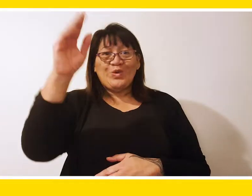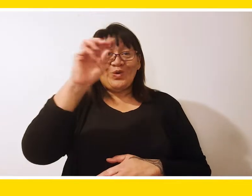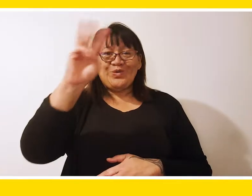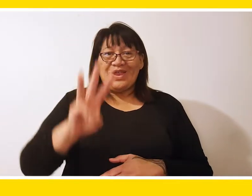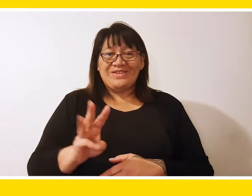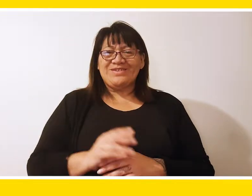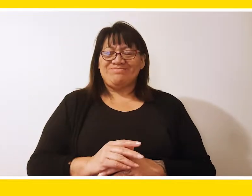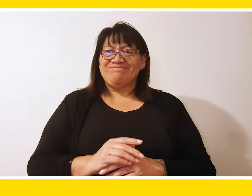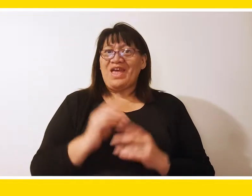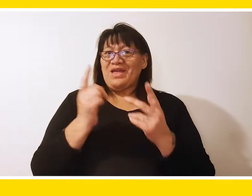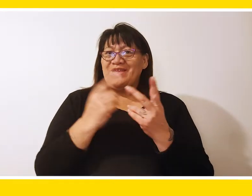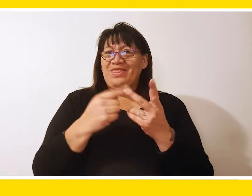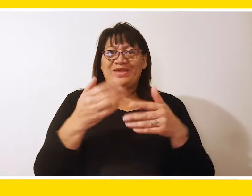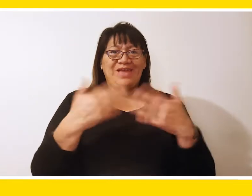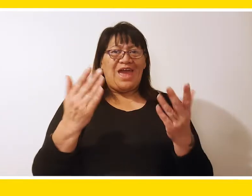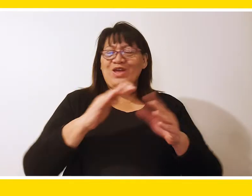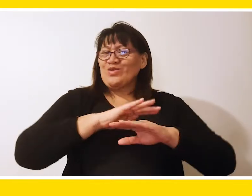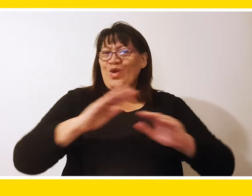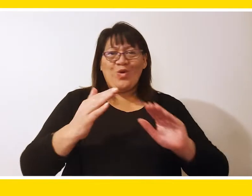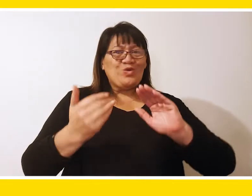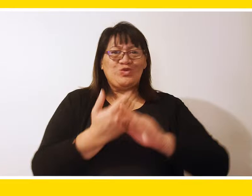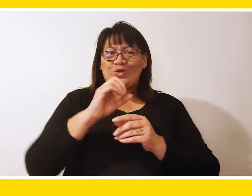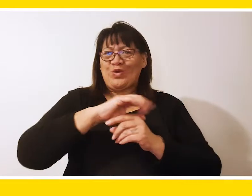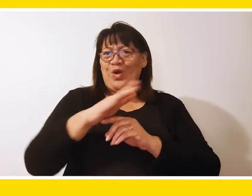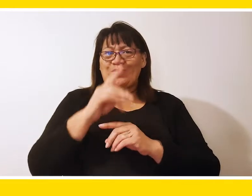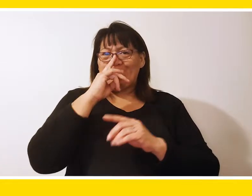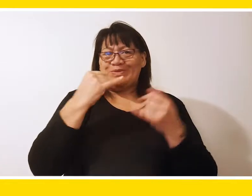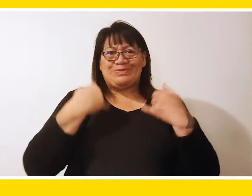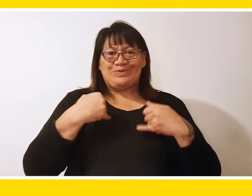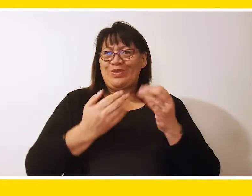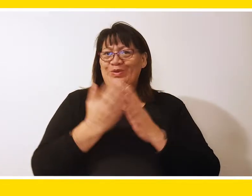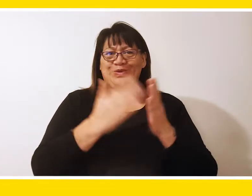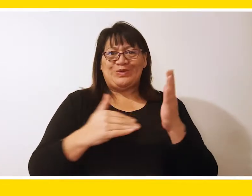Kia ora Wellington. Another day of no new Covid cases around the country,